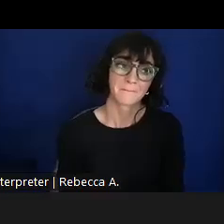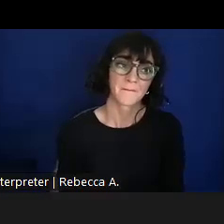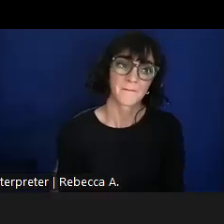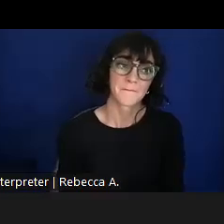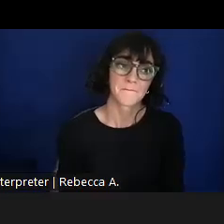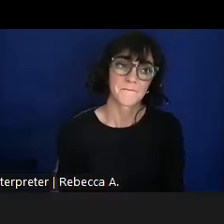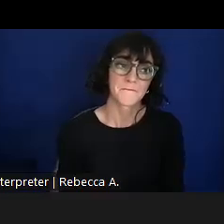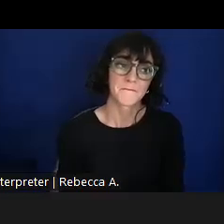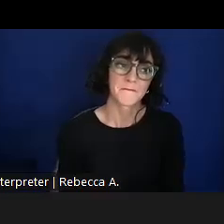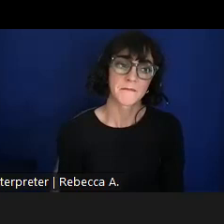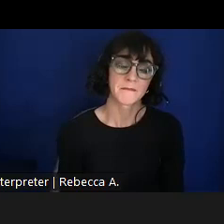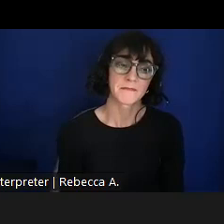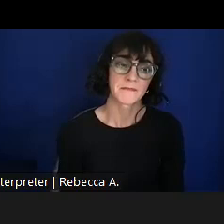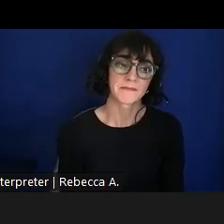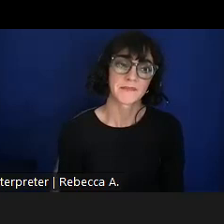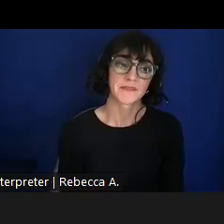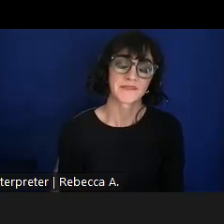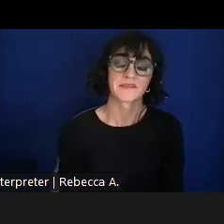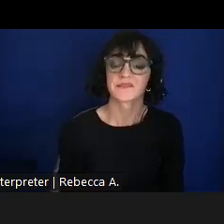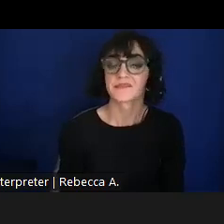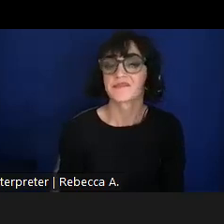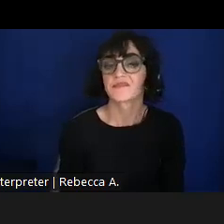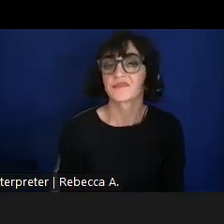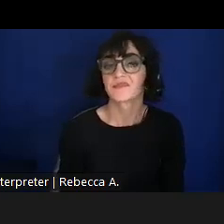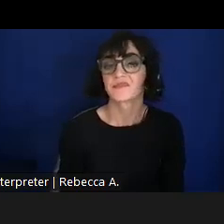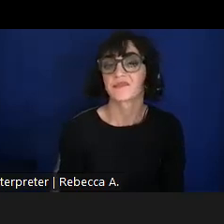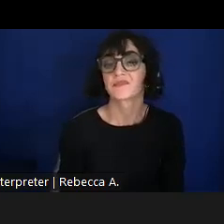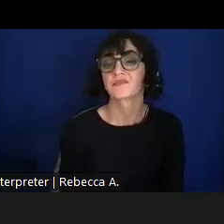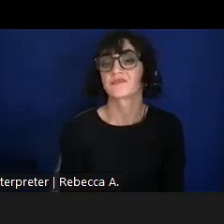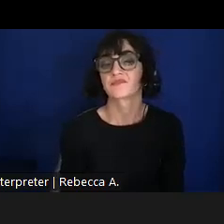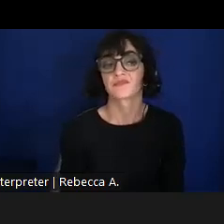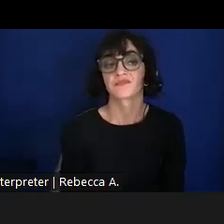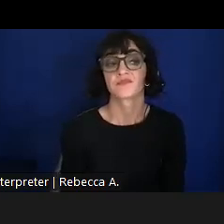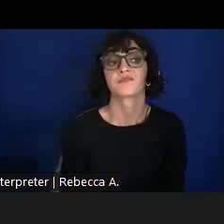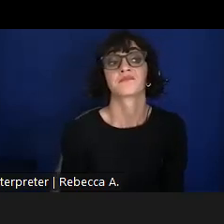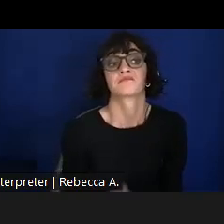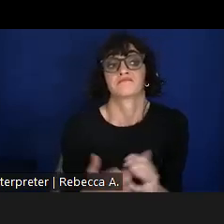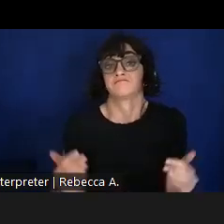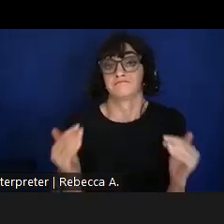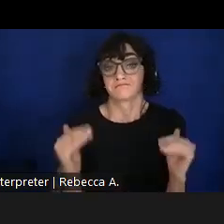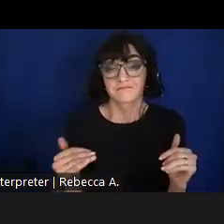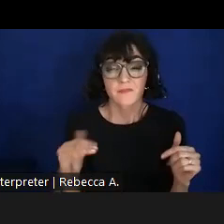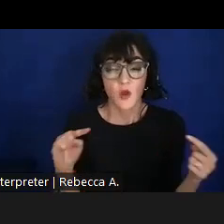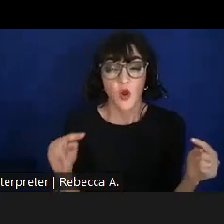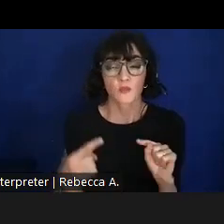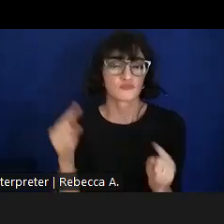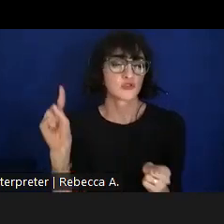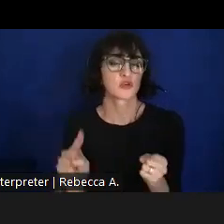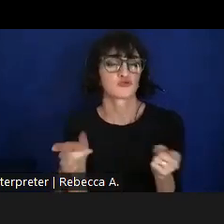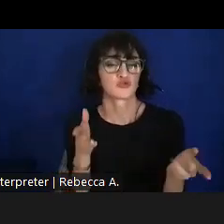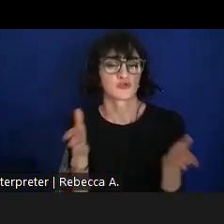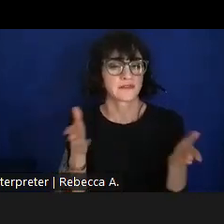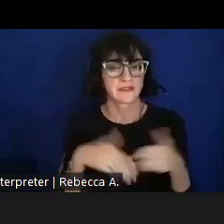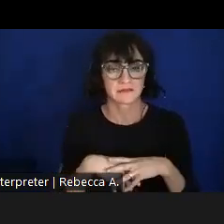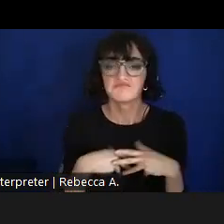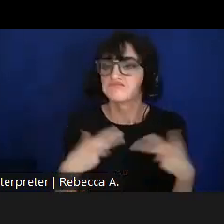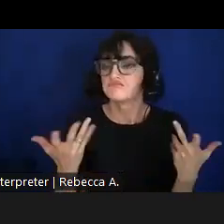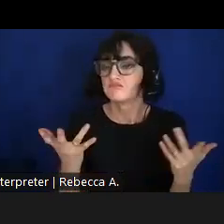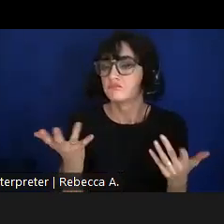all right so harm reduction services. So what do harm reduction services look like? um there's